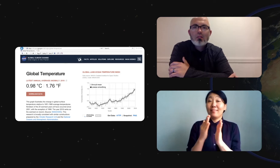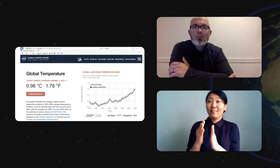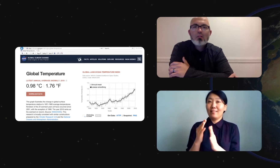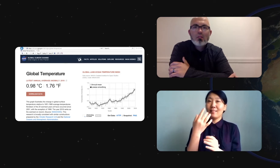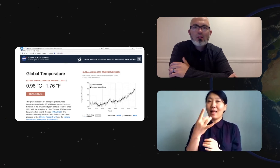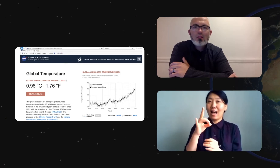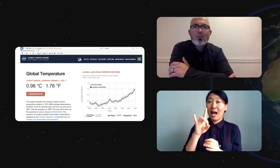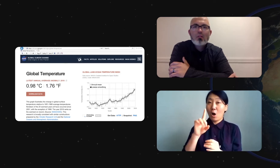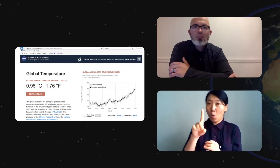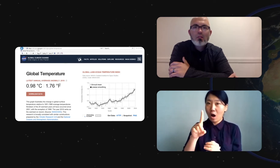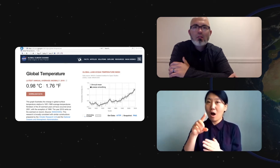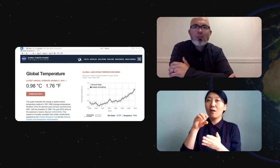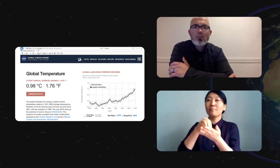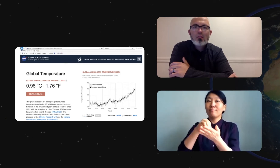Earth.